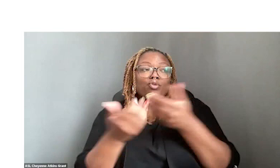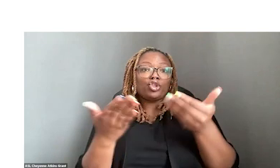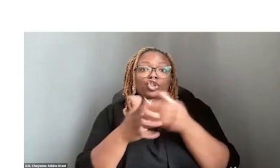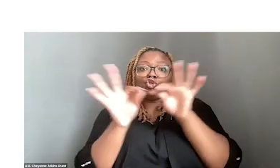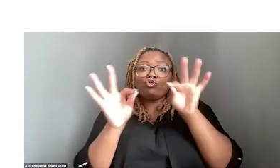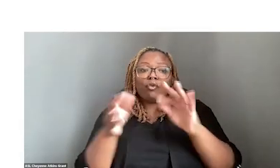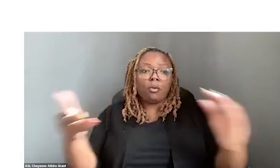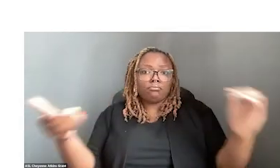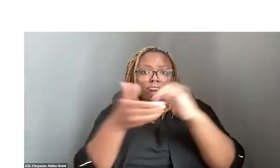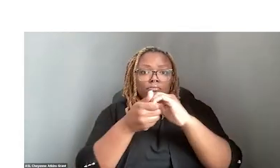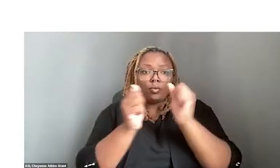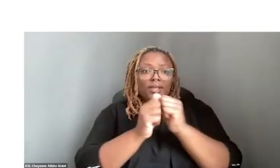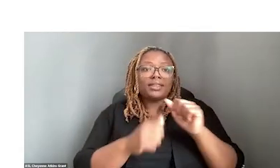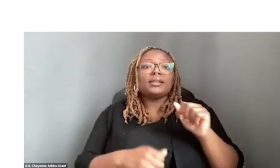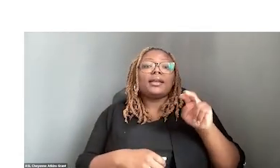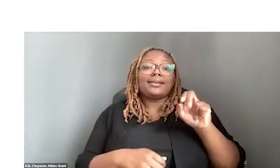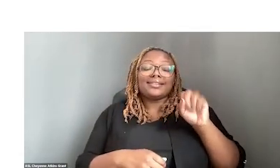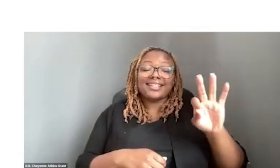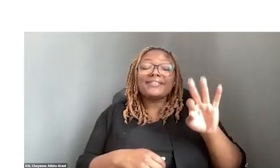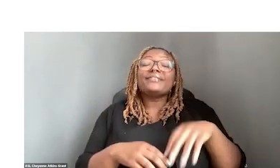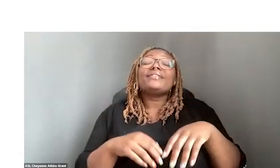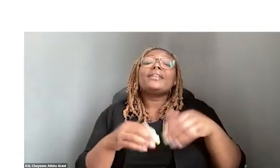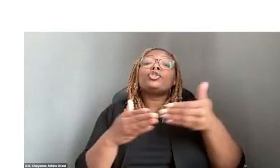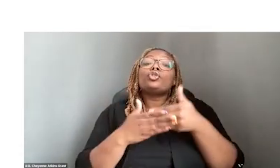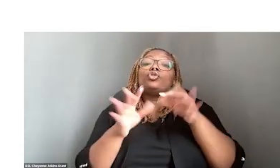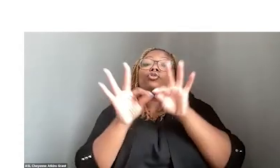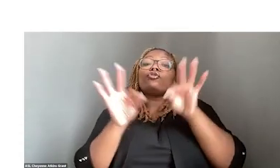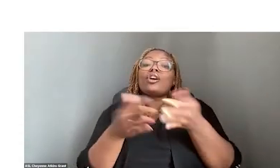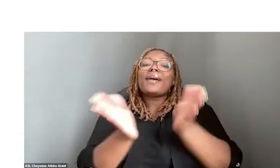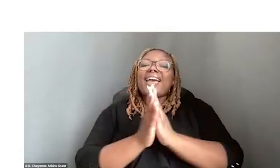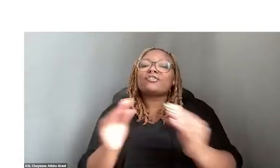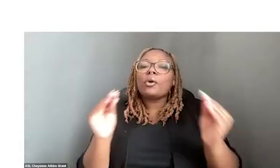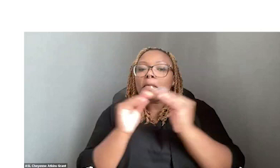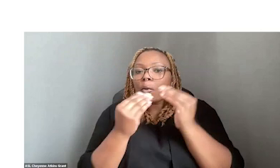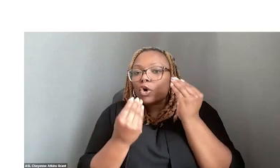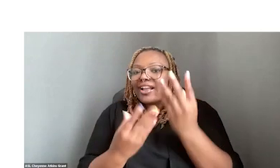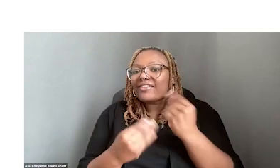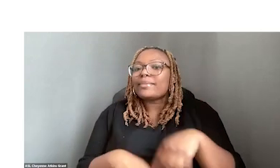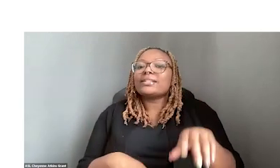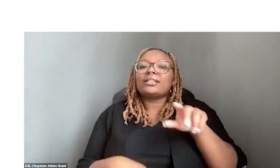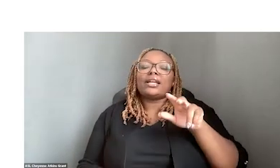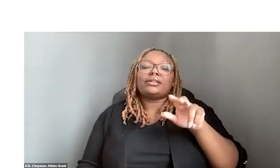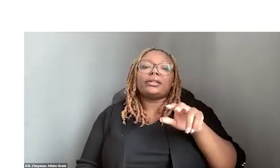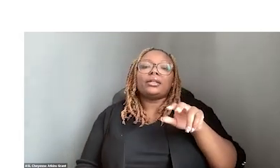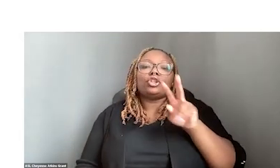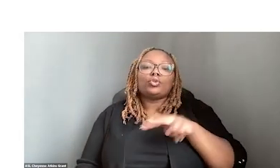The new forms asked for additional information that the 22-1 forms did not ask for.